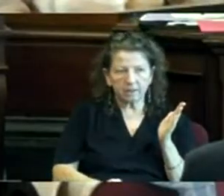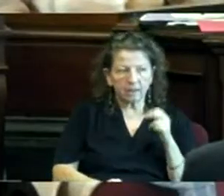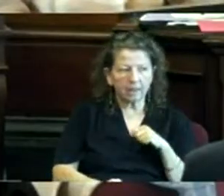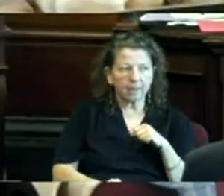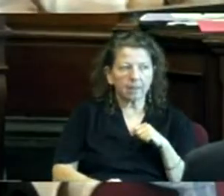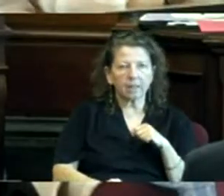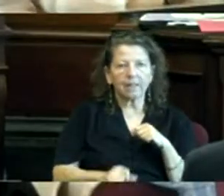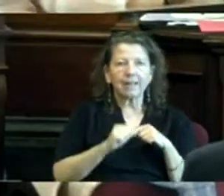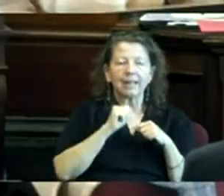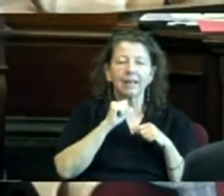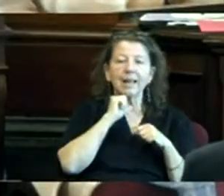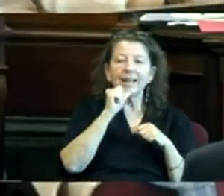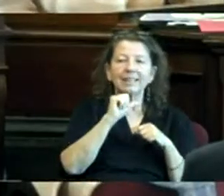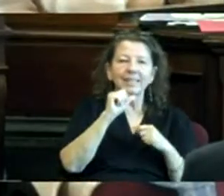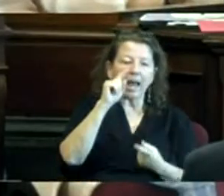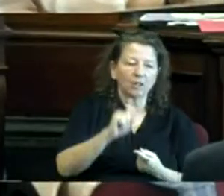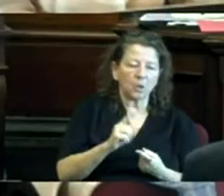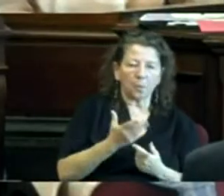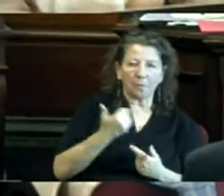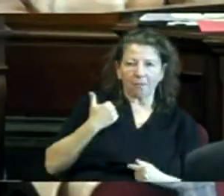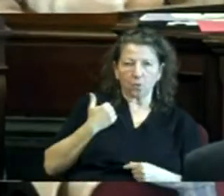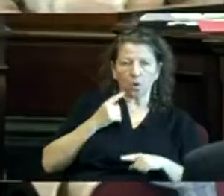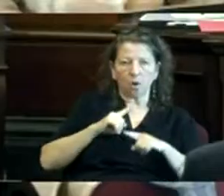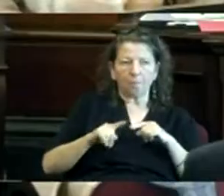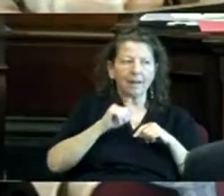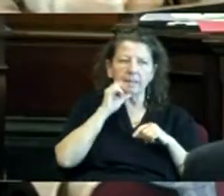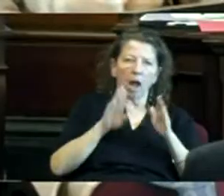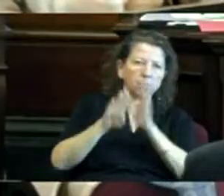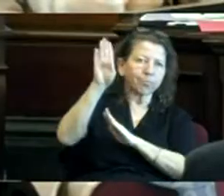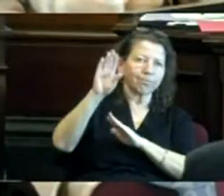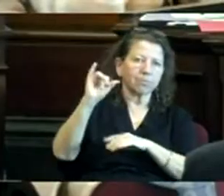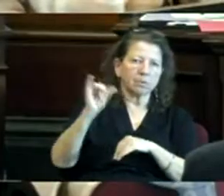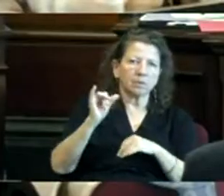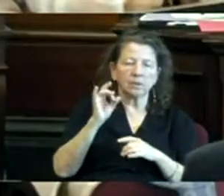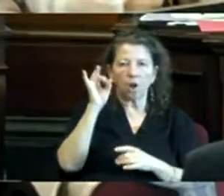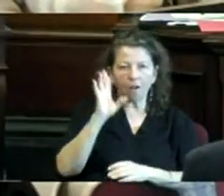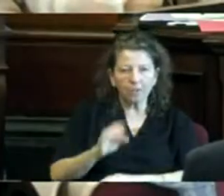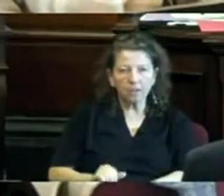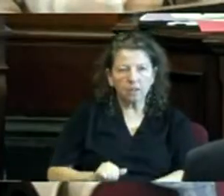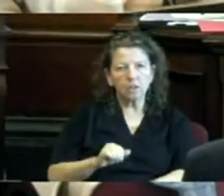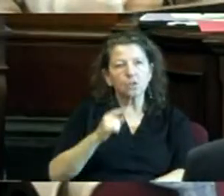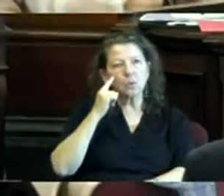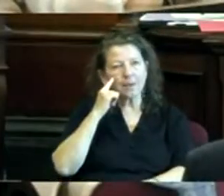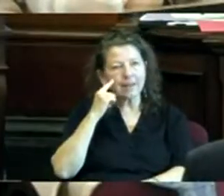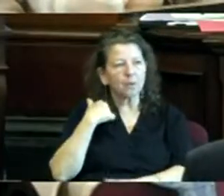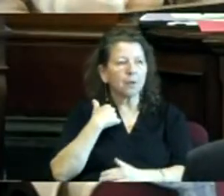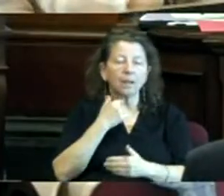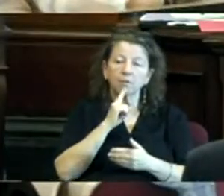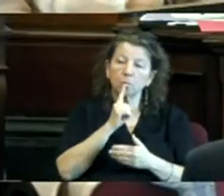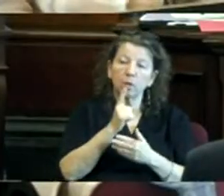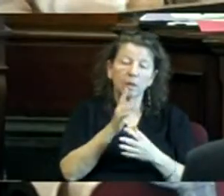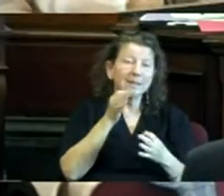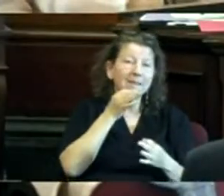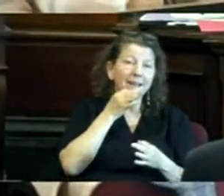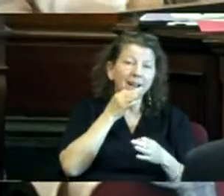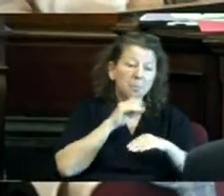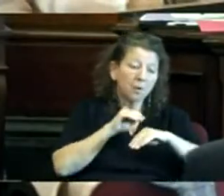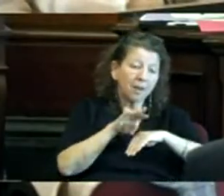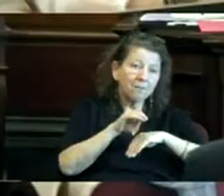have not been that bad recently. It's not what it once was, but